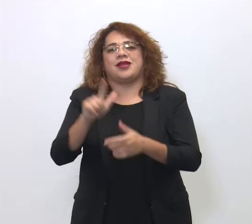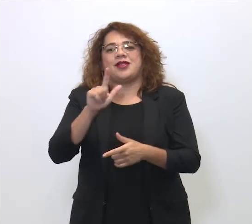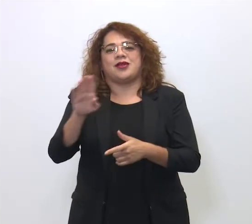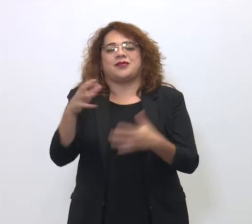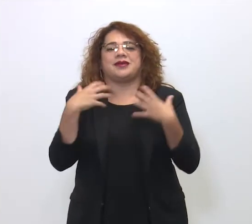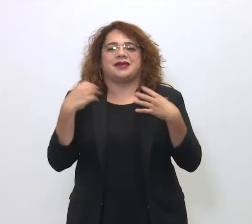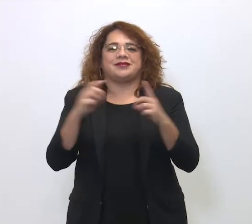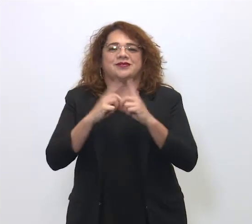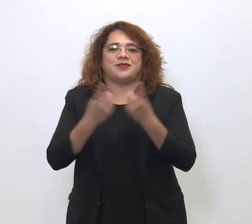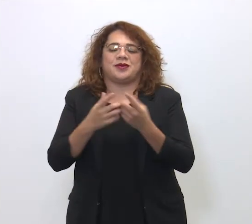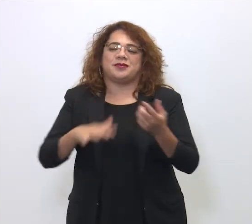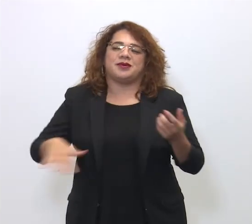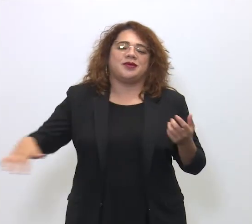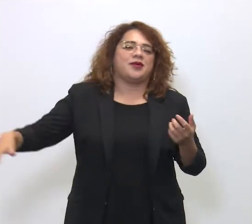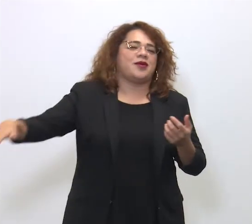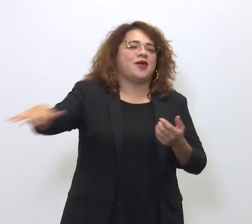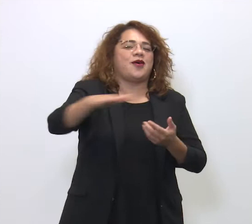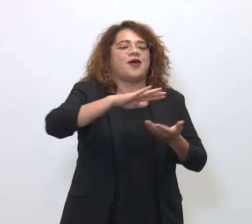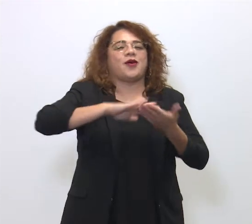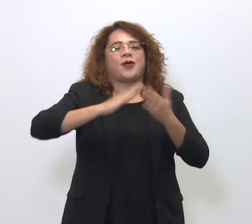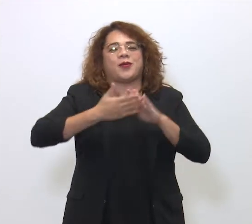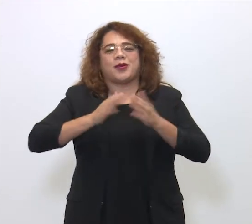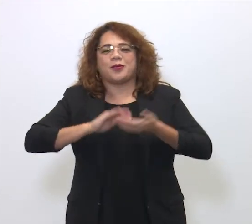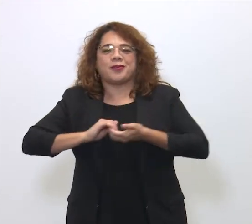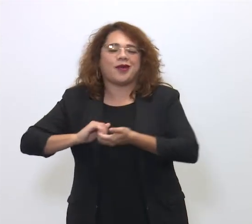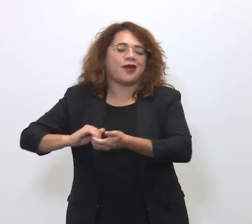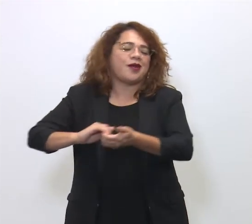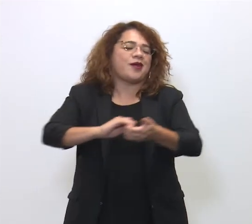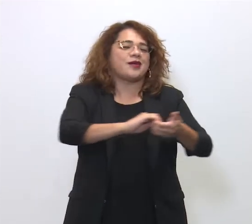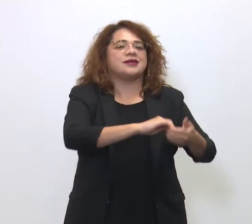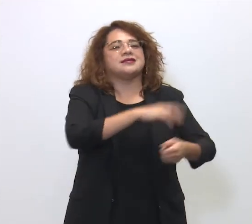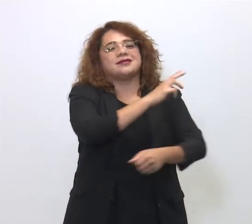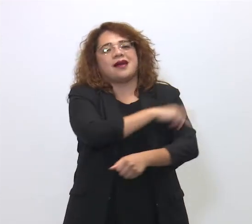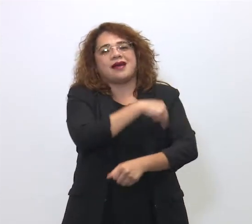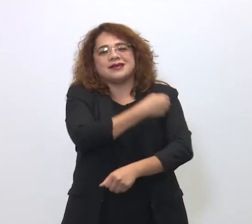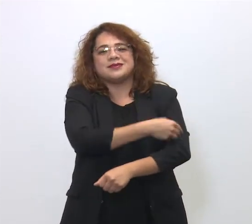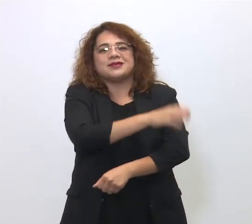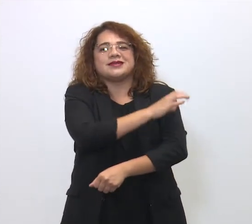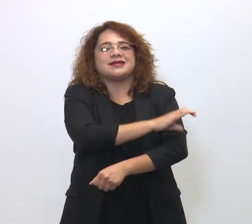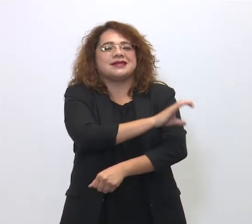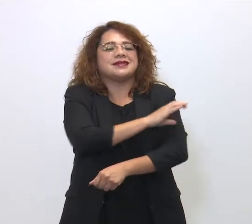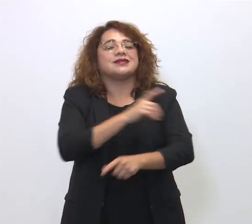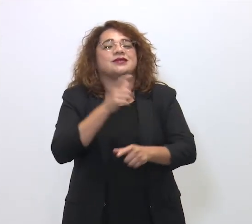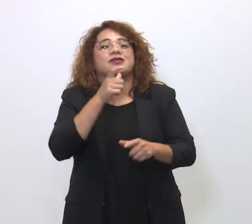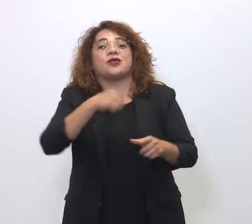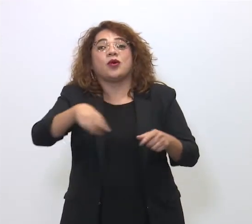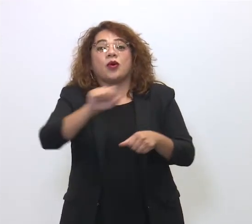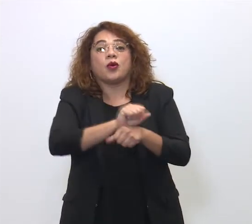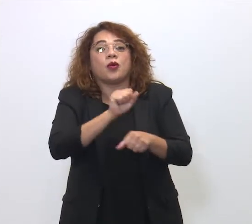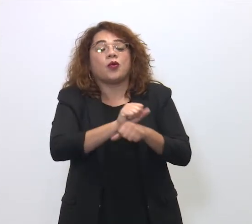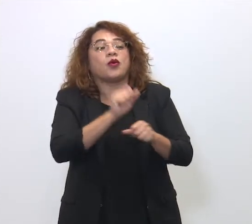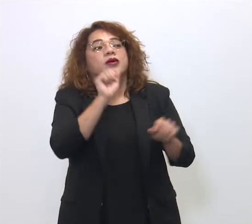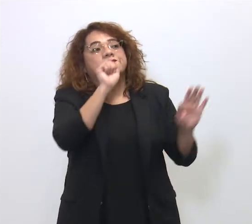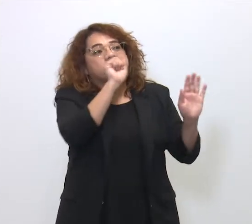community partners, our hospitals, everyone that's going door to door with vaccines. We have, we have